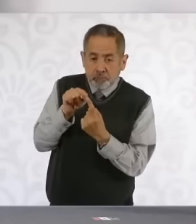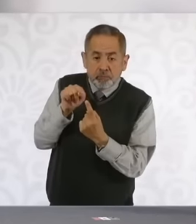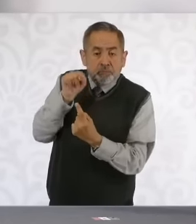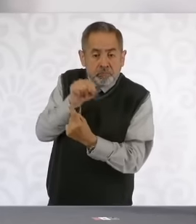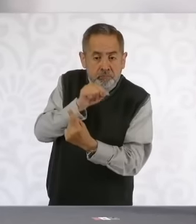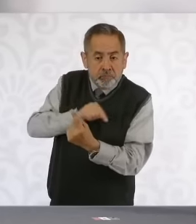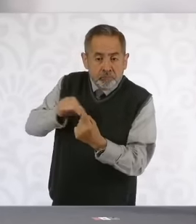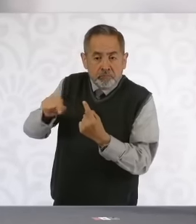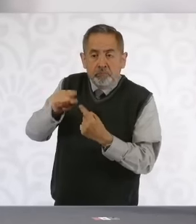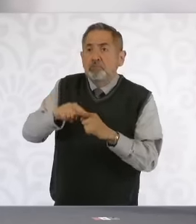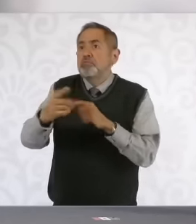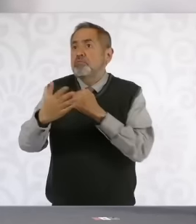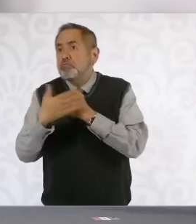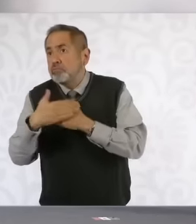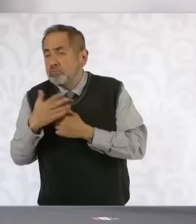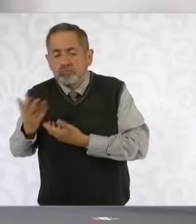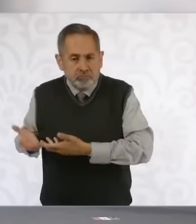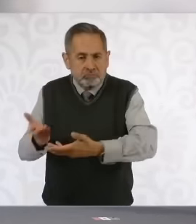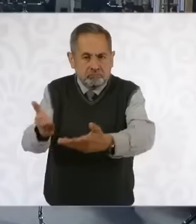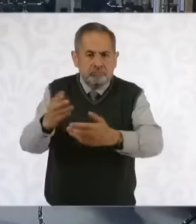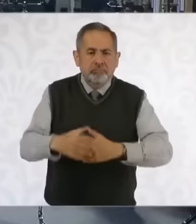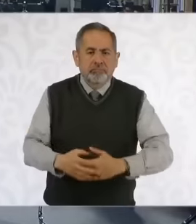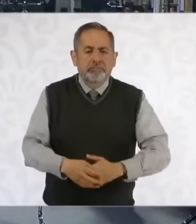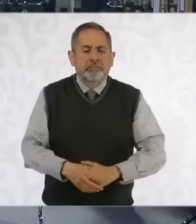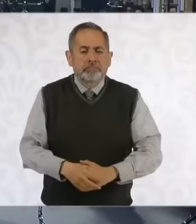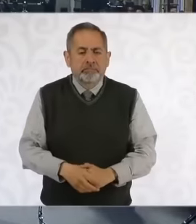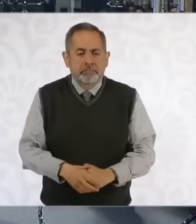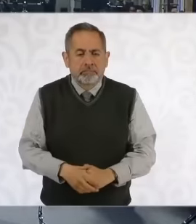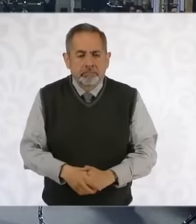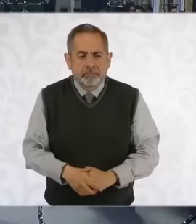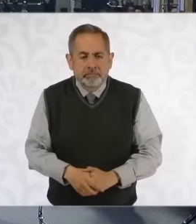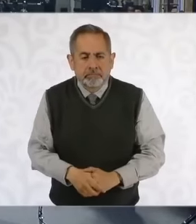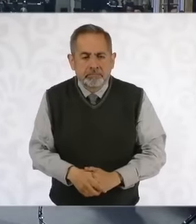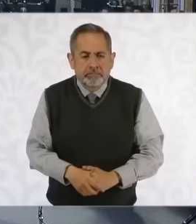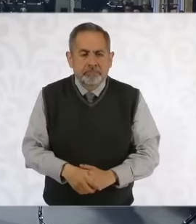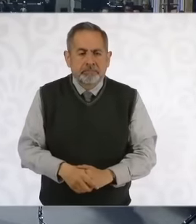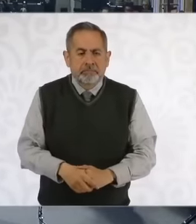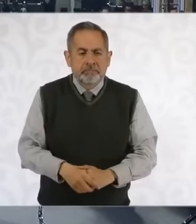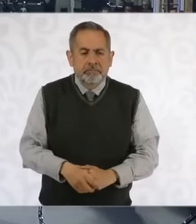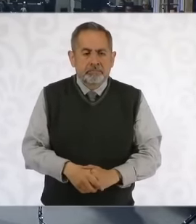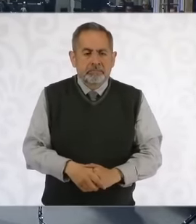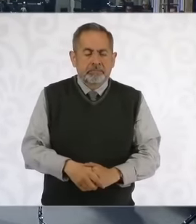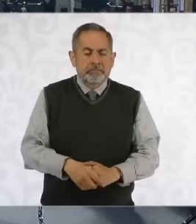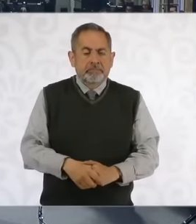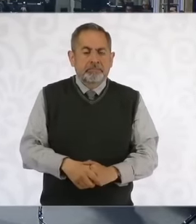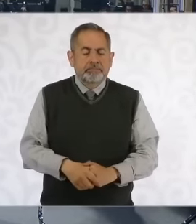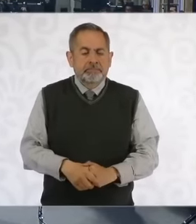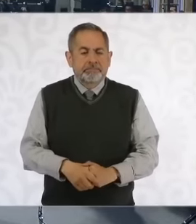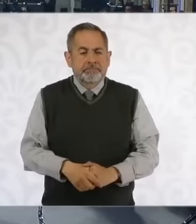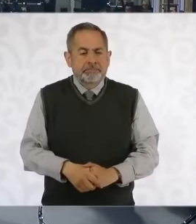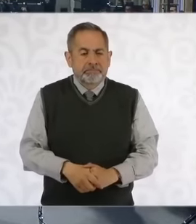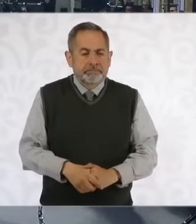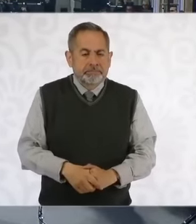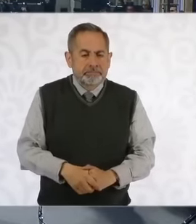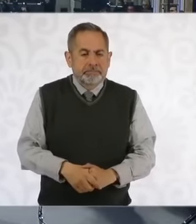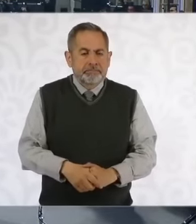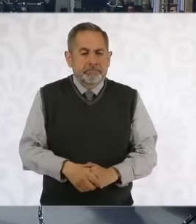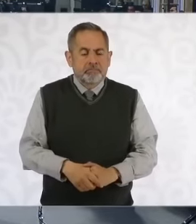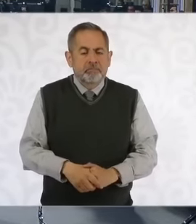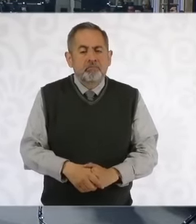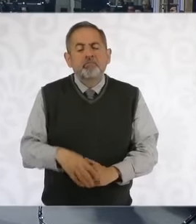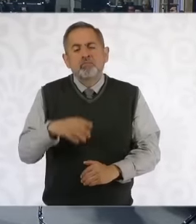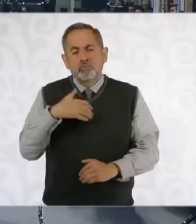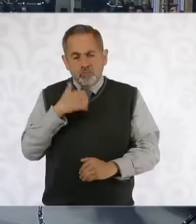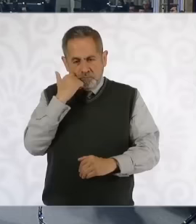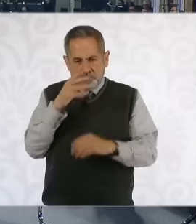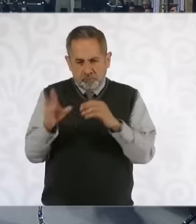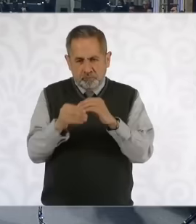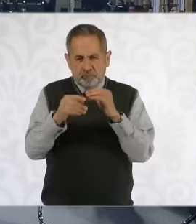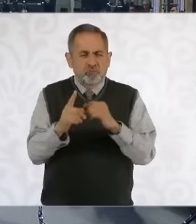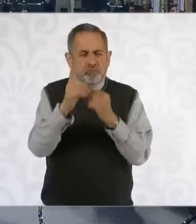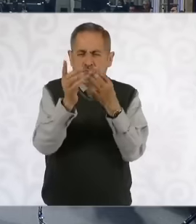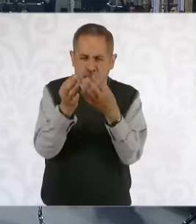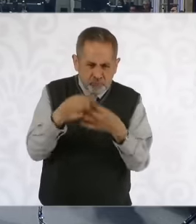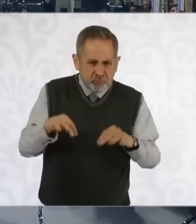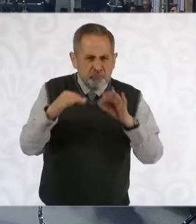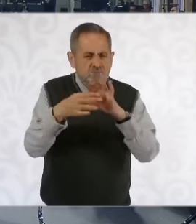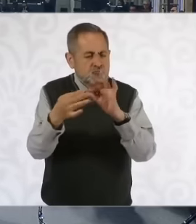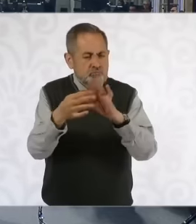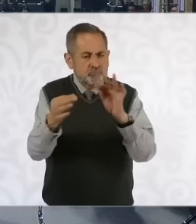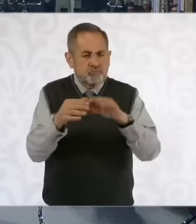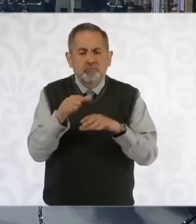require, I would like to add to this something that I think is very important, especially for